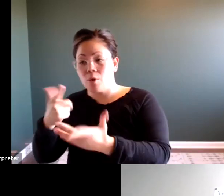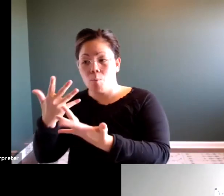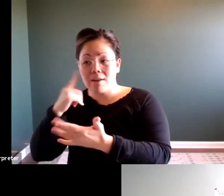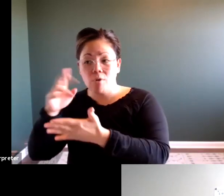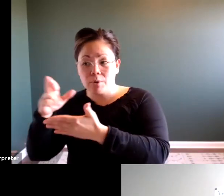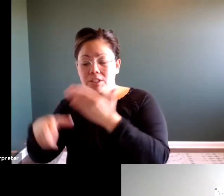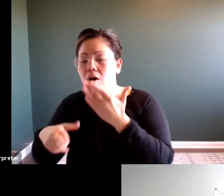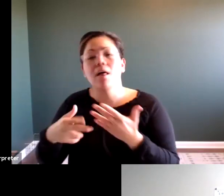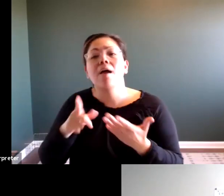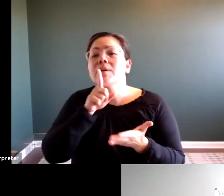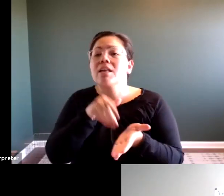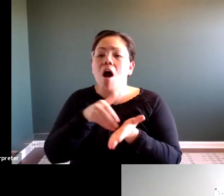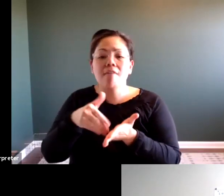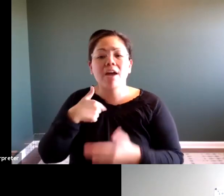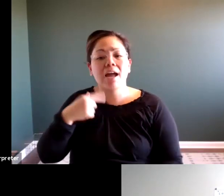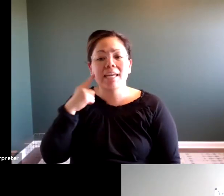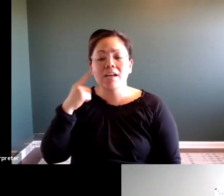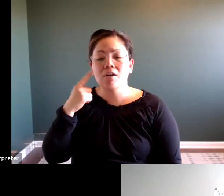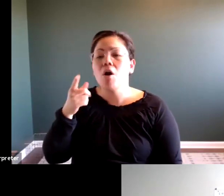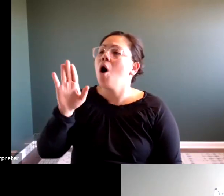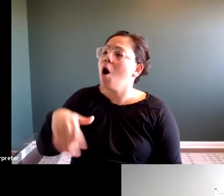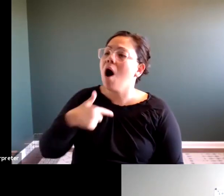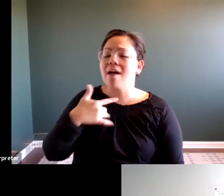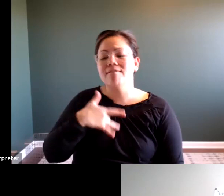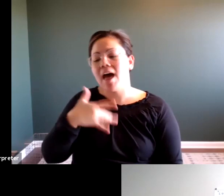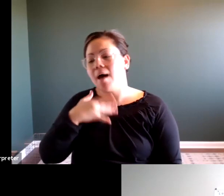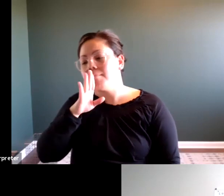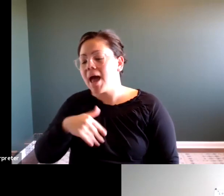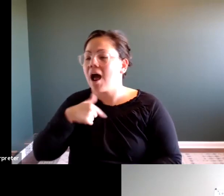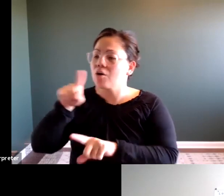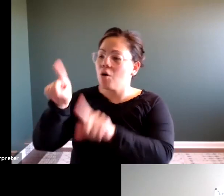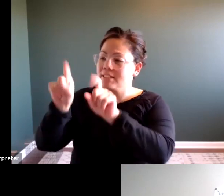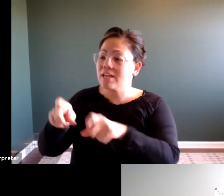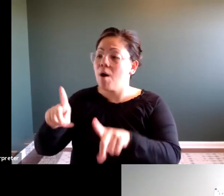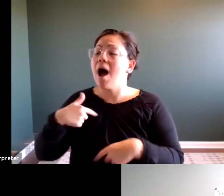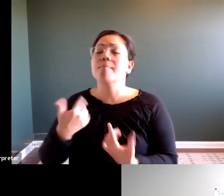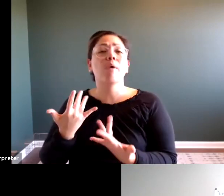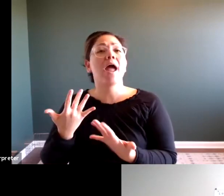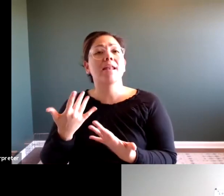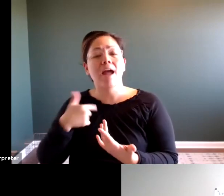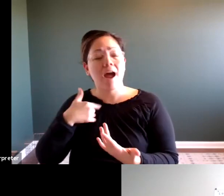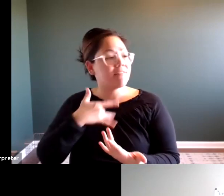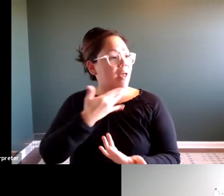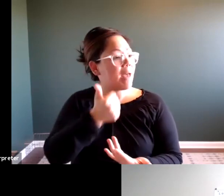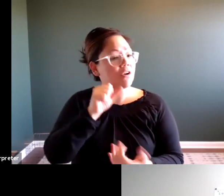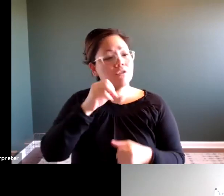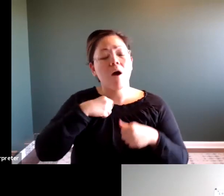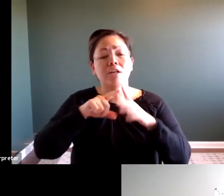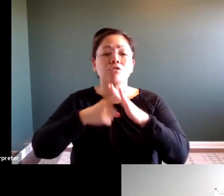They can't tell you how many times we hear that people are like, "Oh, I felt bad. I went and got tested. And then while I'm waiting for my test, I felt better. So I started going out and about my business